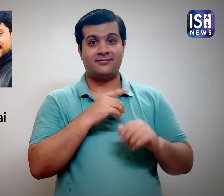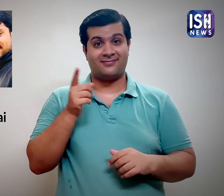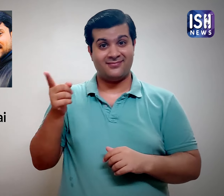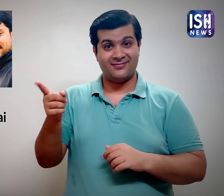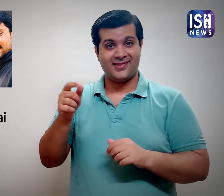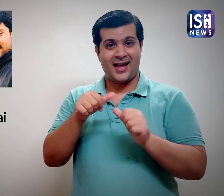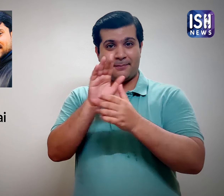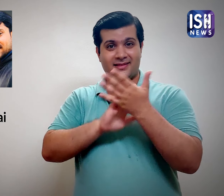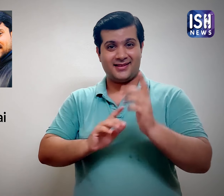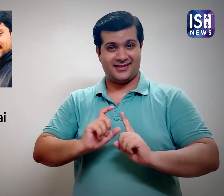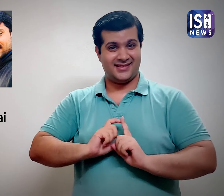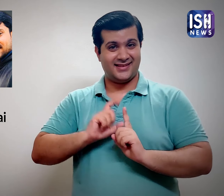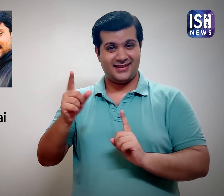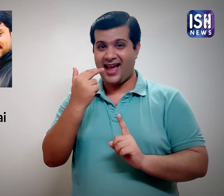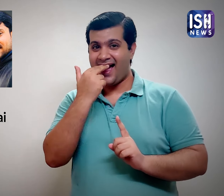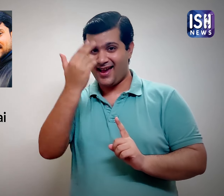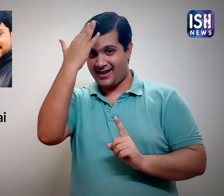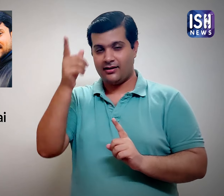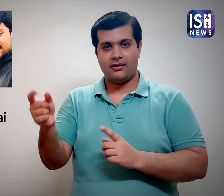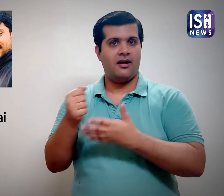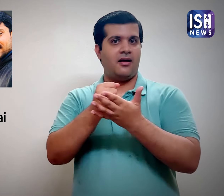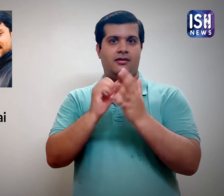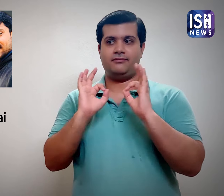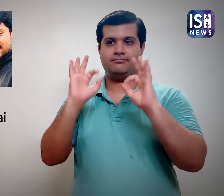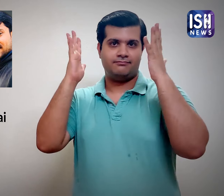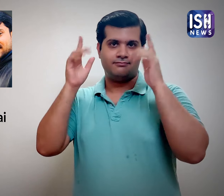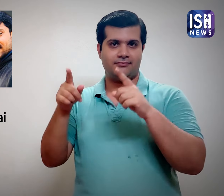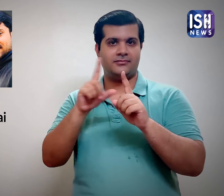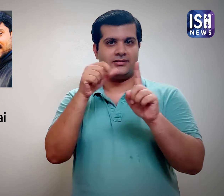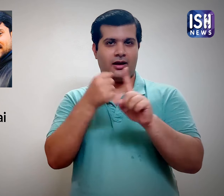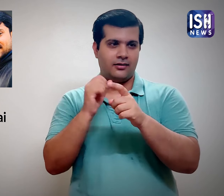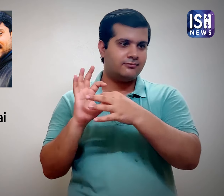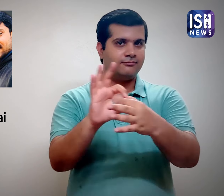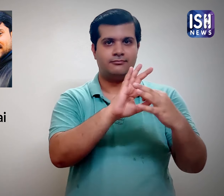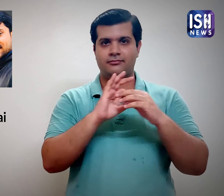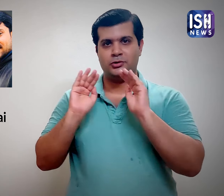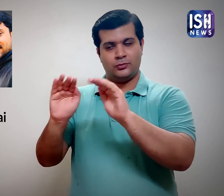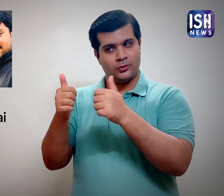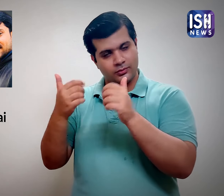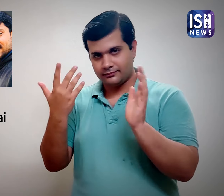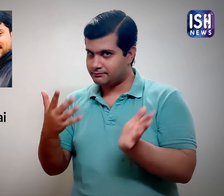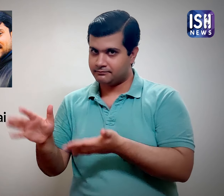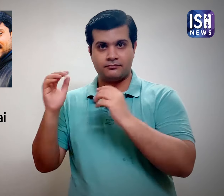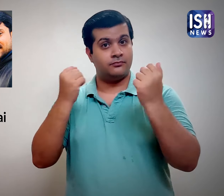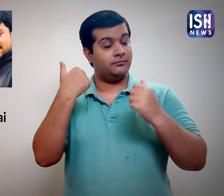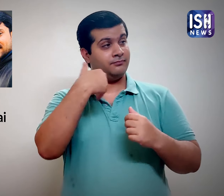Cheers to Bablu's for his support and his unity with SLAD.